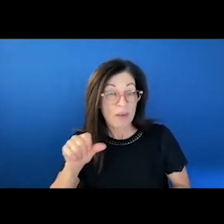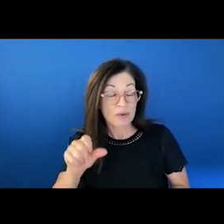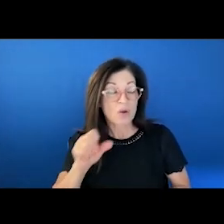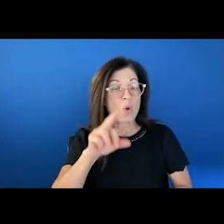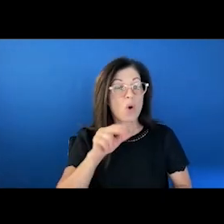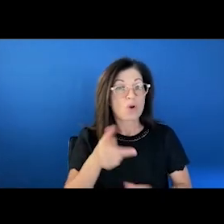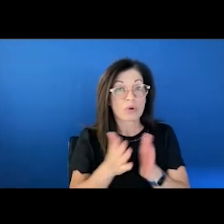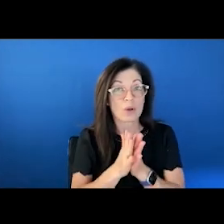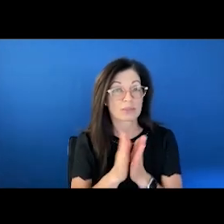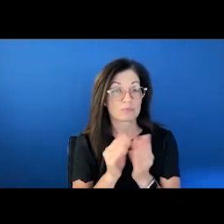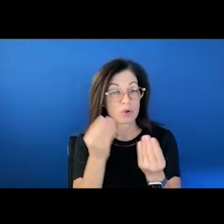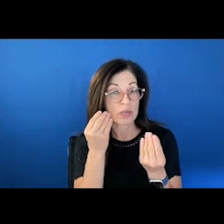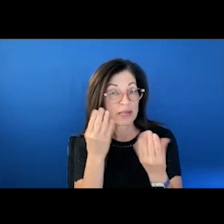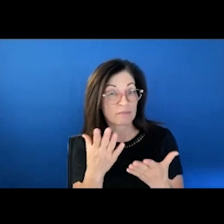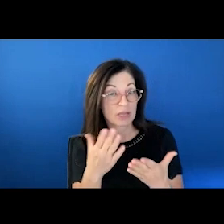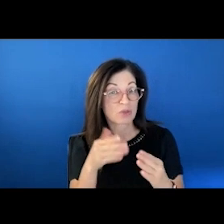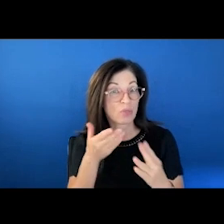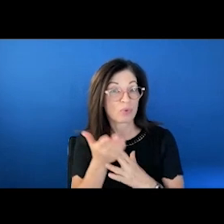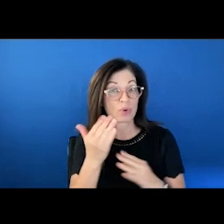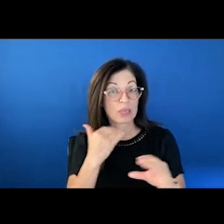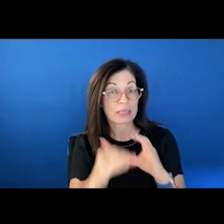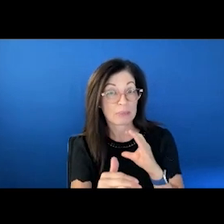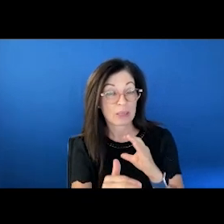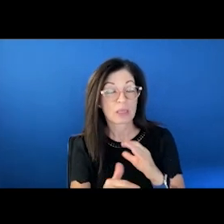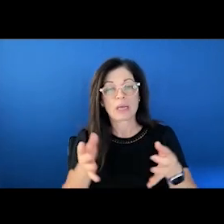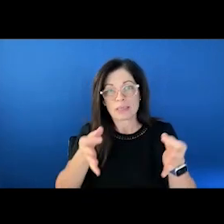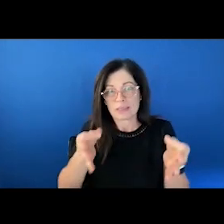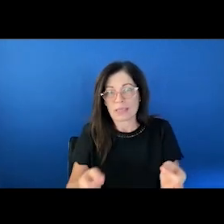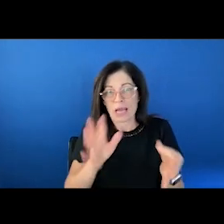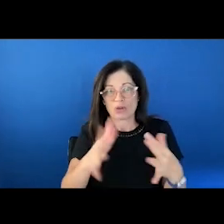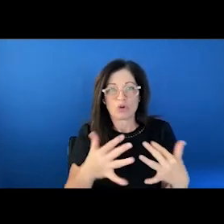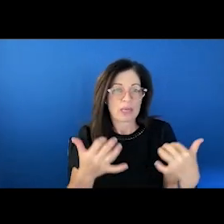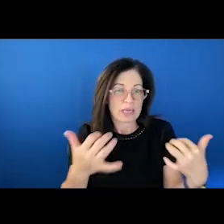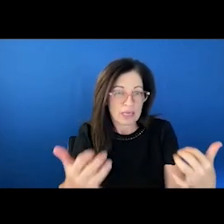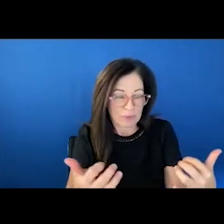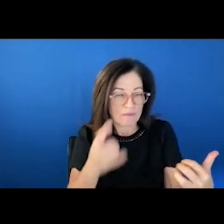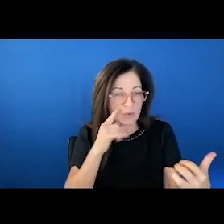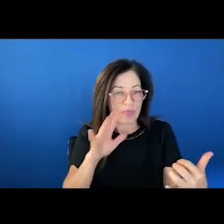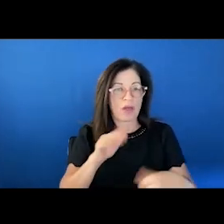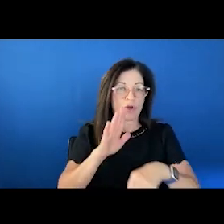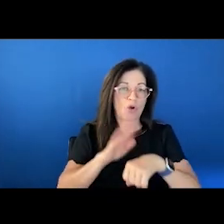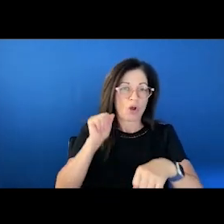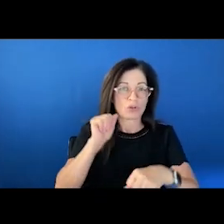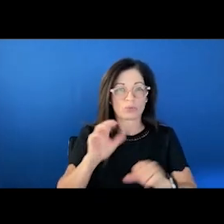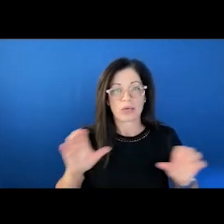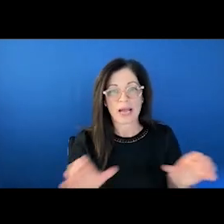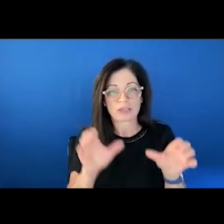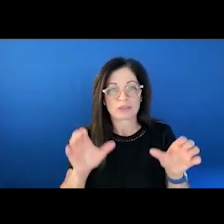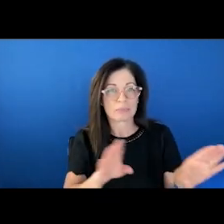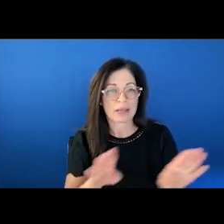more information via email? Determine the ideal audience for that “call to action” behavior.